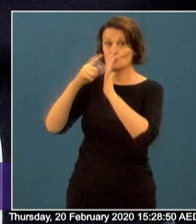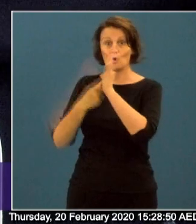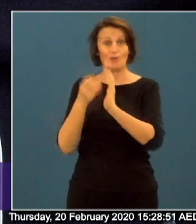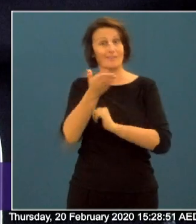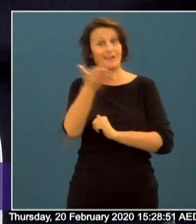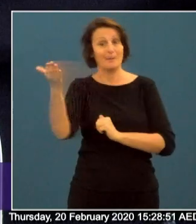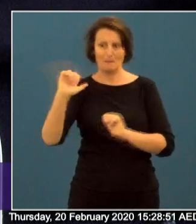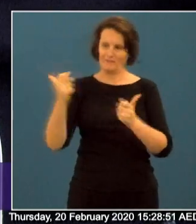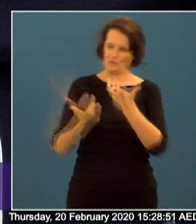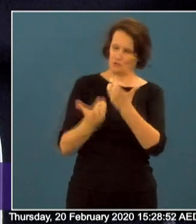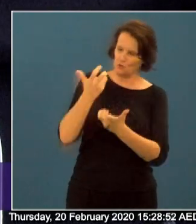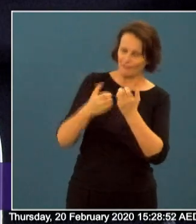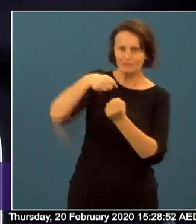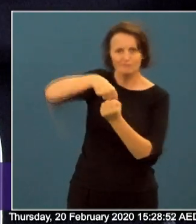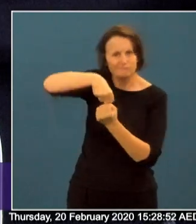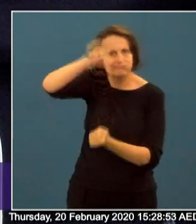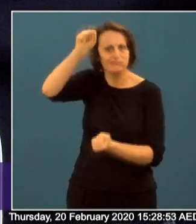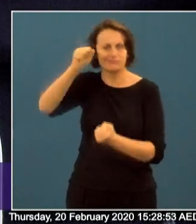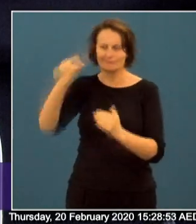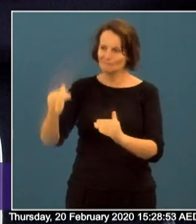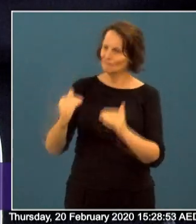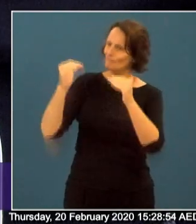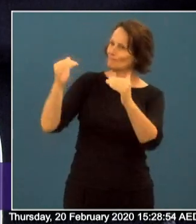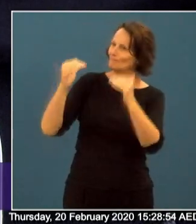through university and tertiary training, your experience of life is very different.